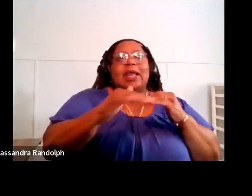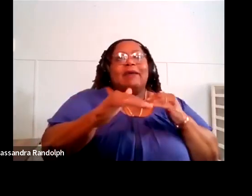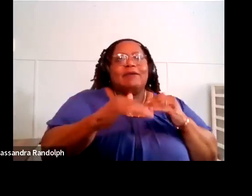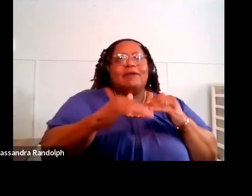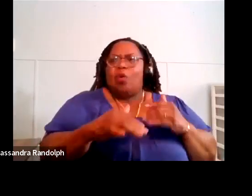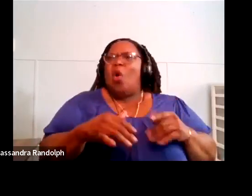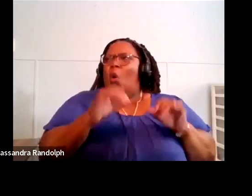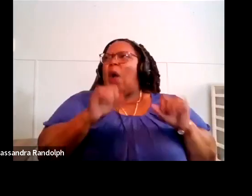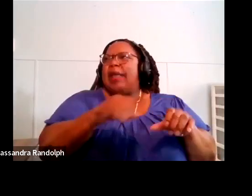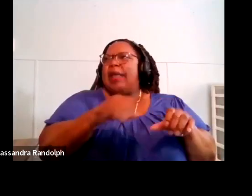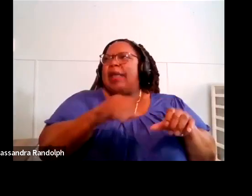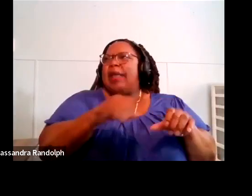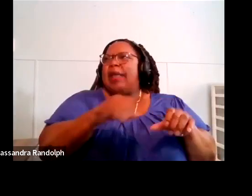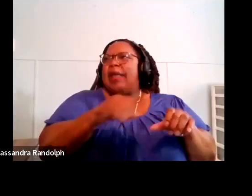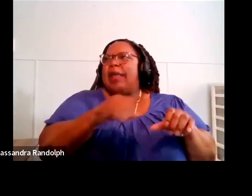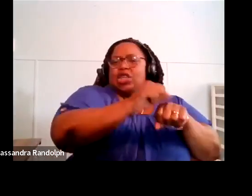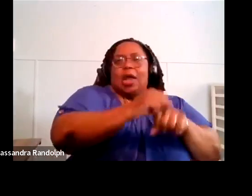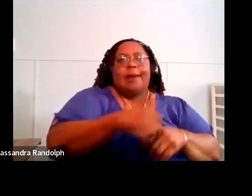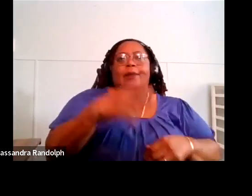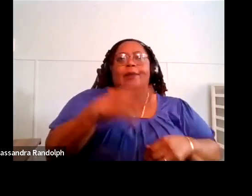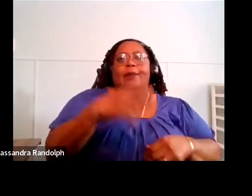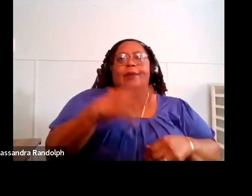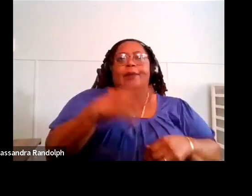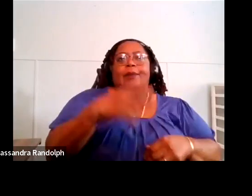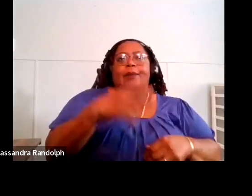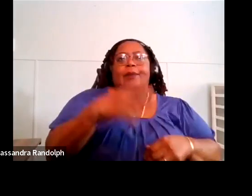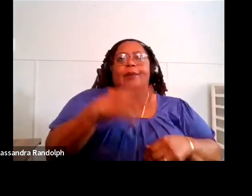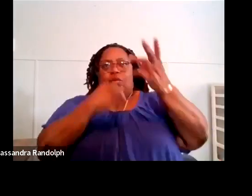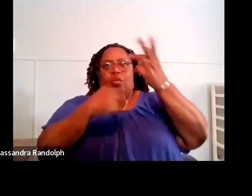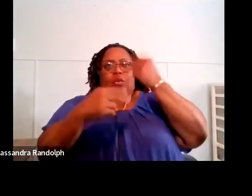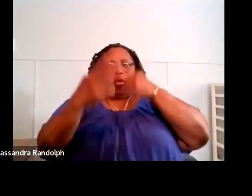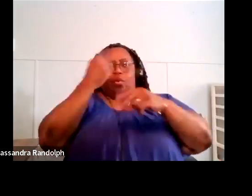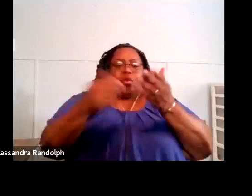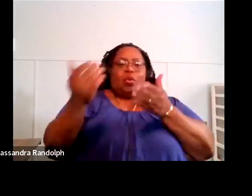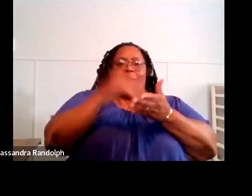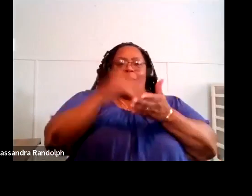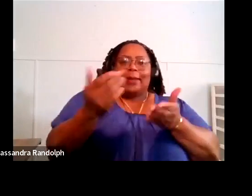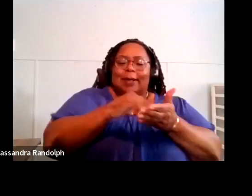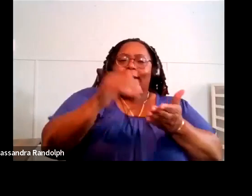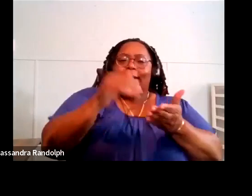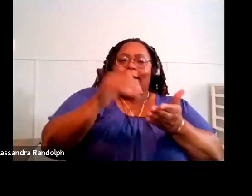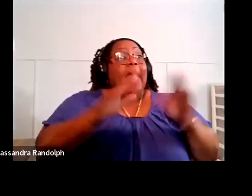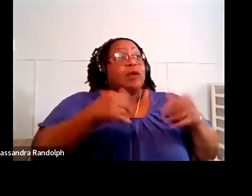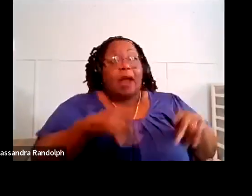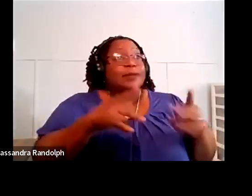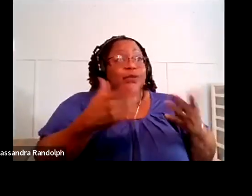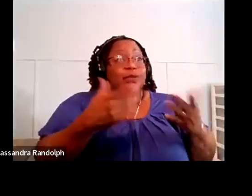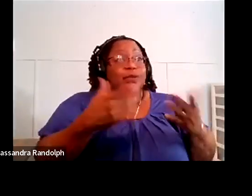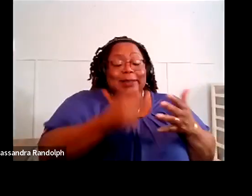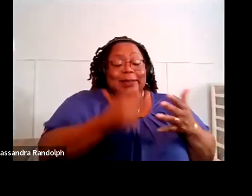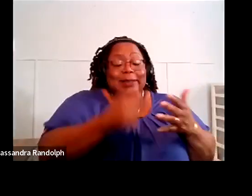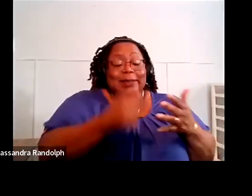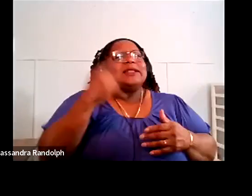minimum 50 times. How much of a strong will it takes to rebuild your life when Doris consistently shut in your face . Entry-level jobs where you